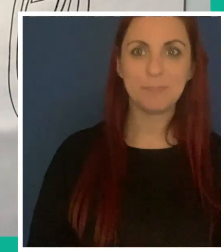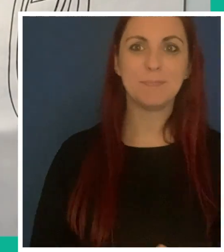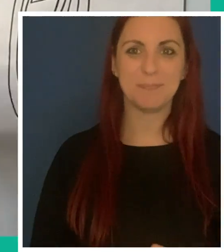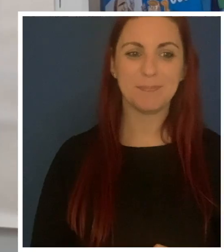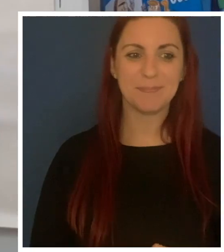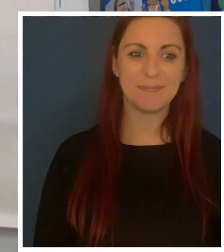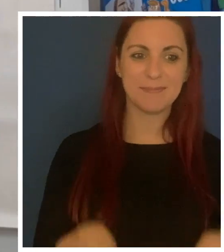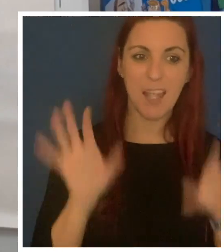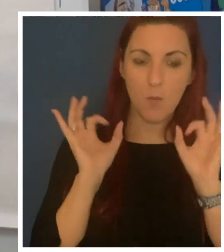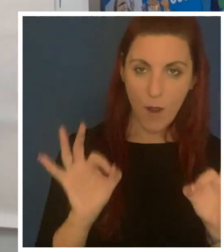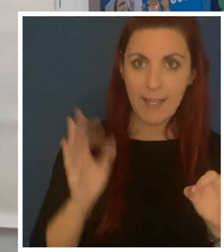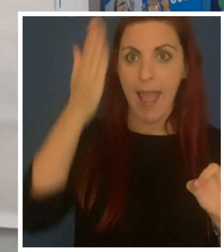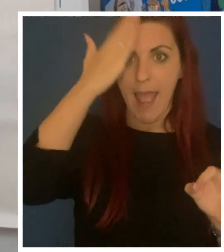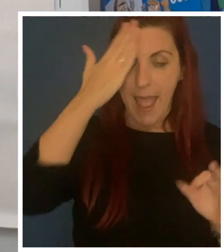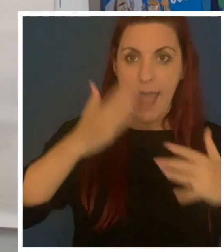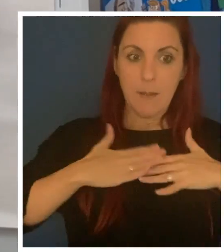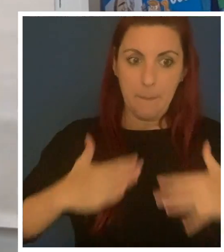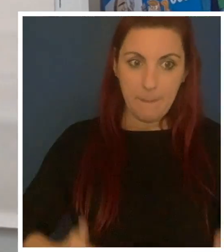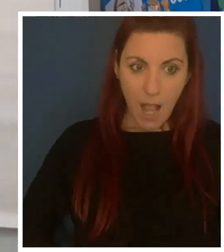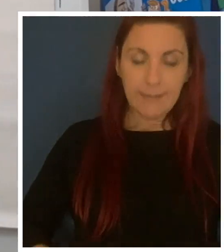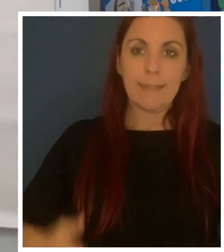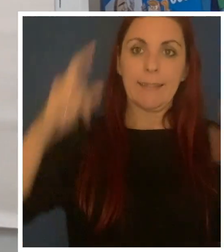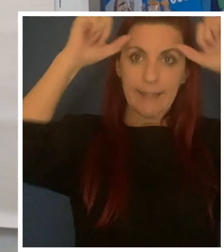So we have her head, we have her body we have her ears, next thing we're going